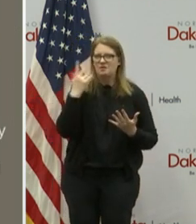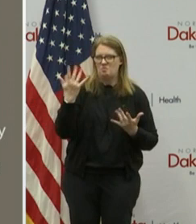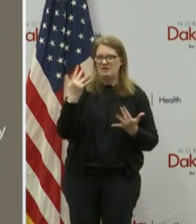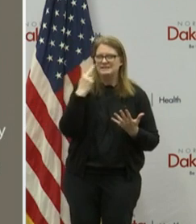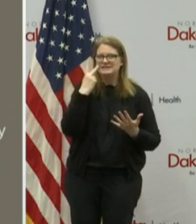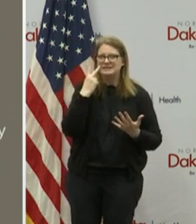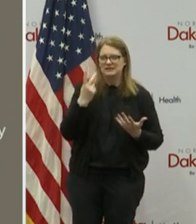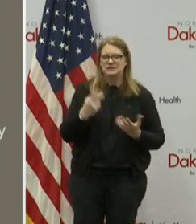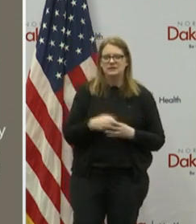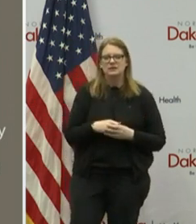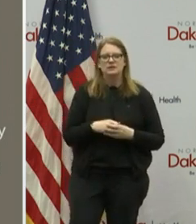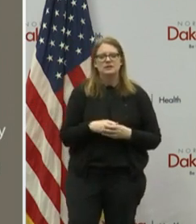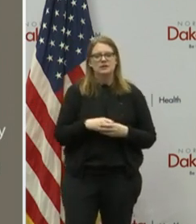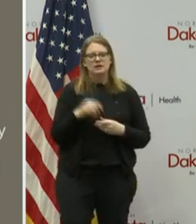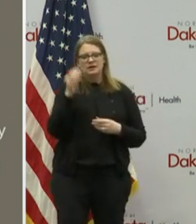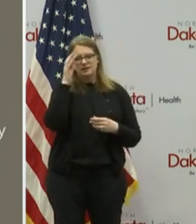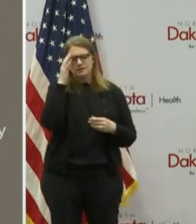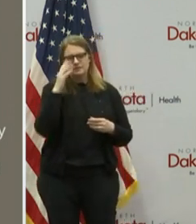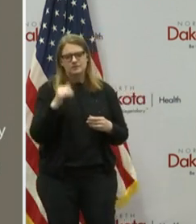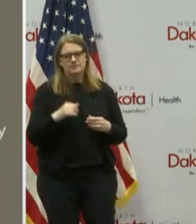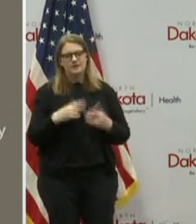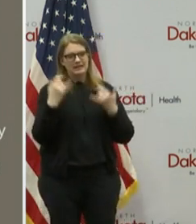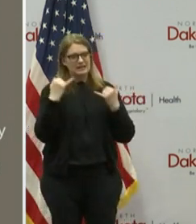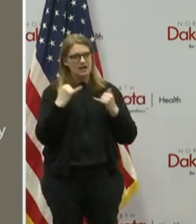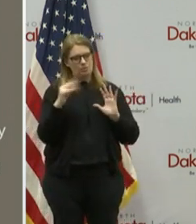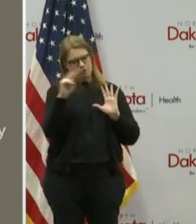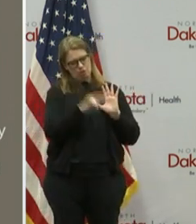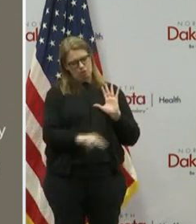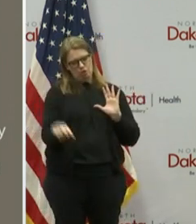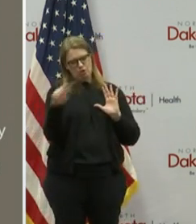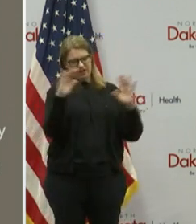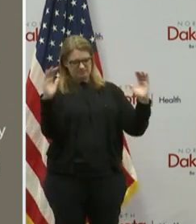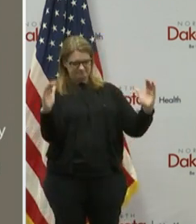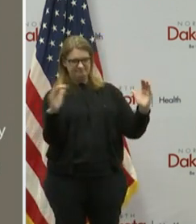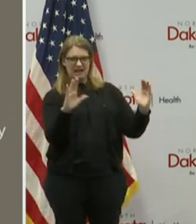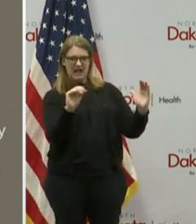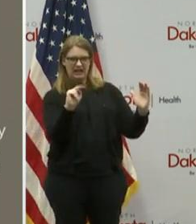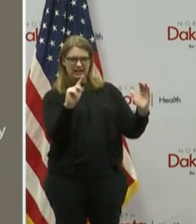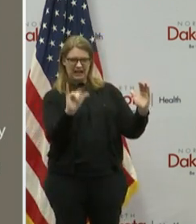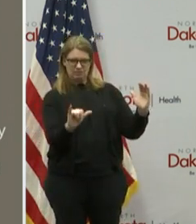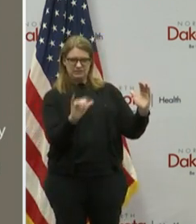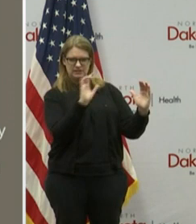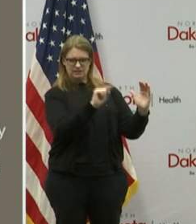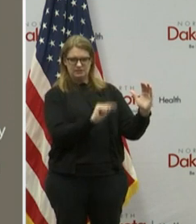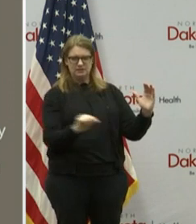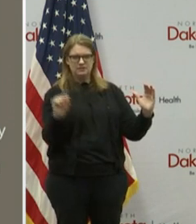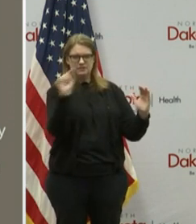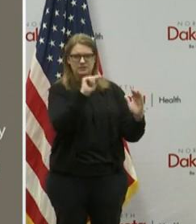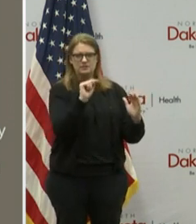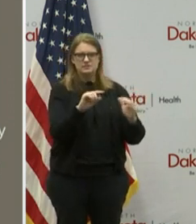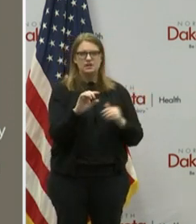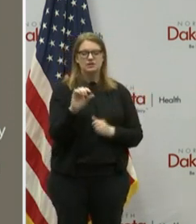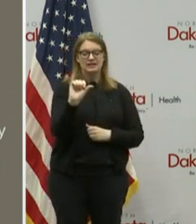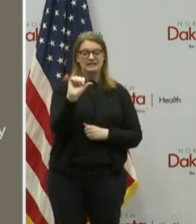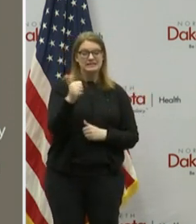IT WOULD BE GREAT IF THAT WERE FLATTENING OUT. WHEN WE LOOK AT AGO -- ACTIVE